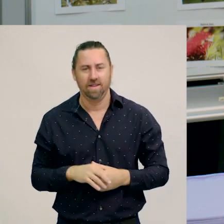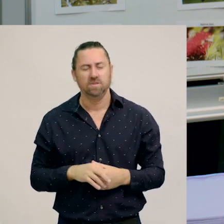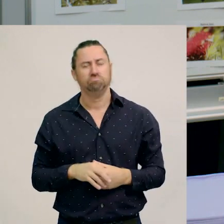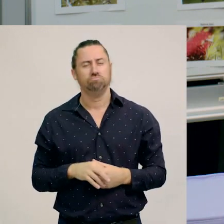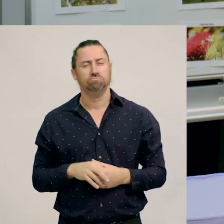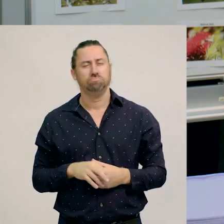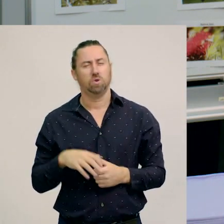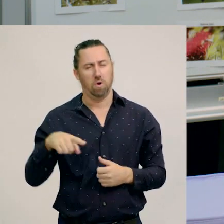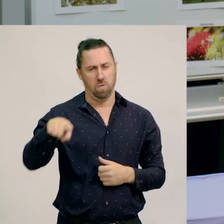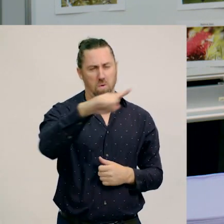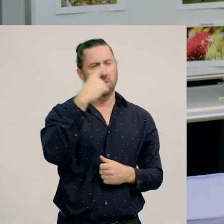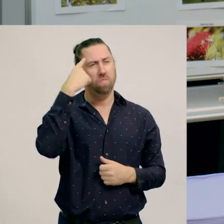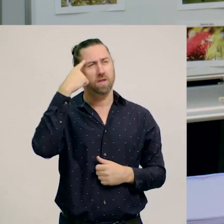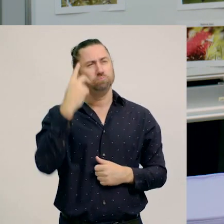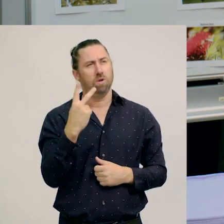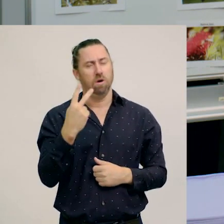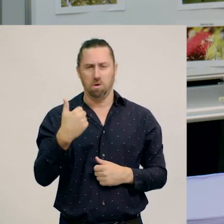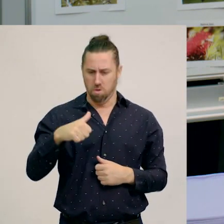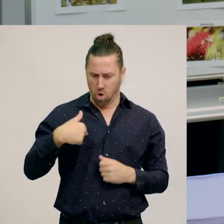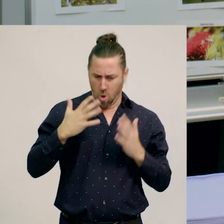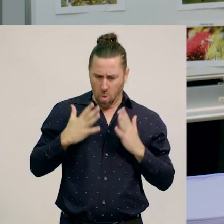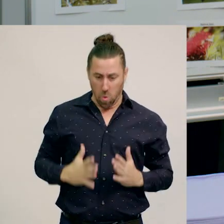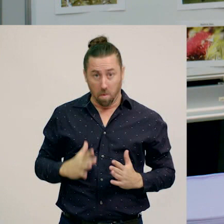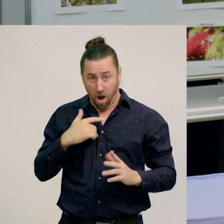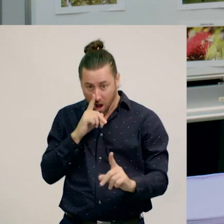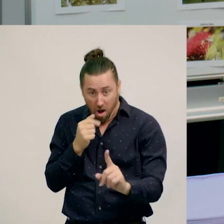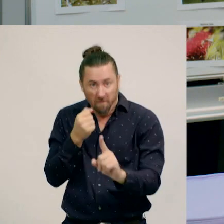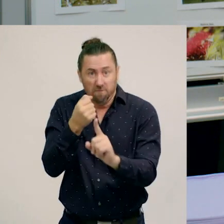what effect do you think that we have on these relationships?